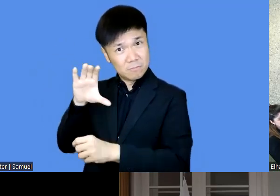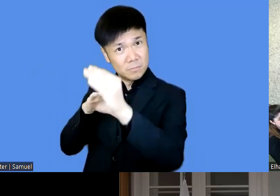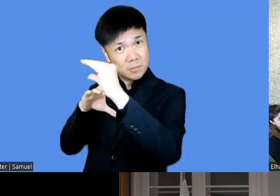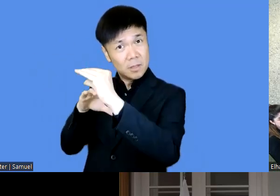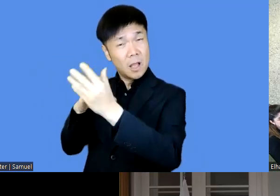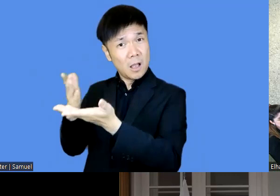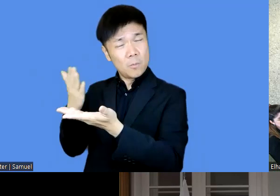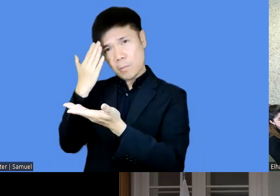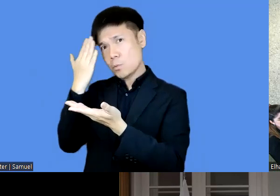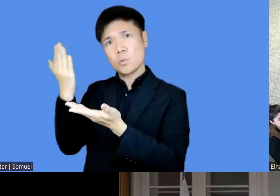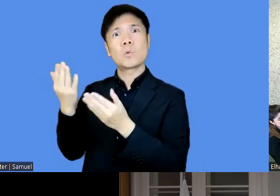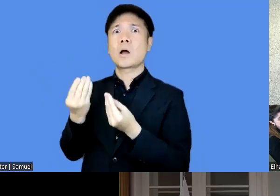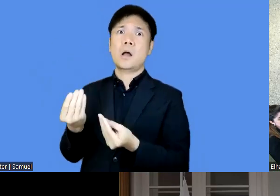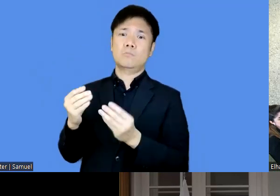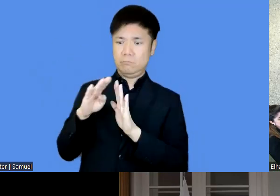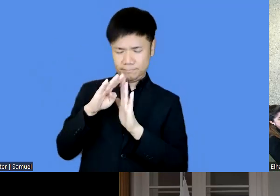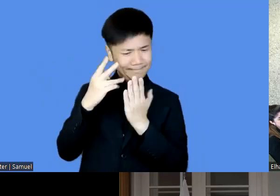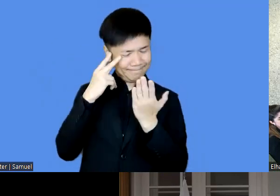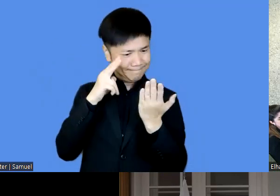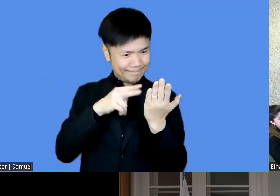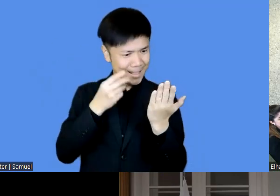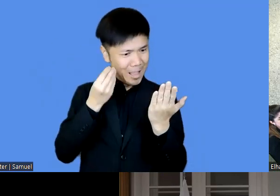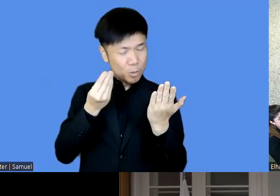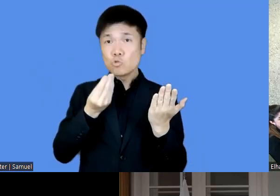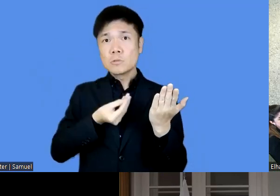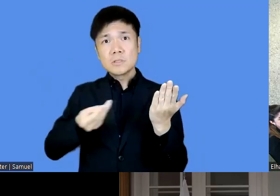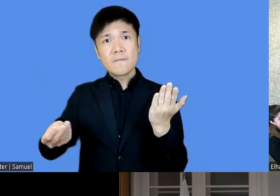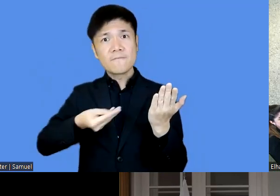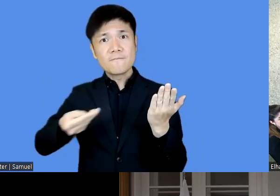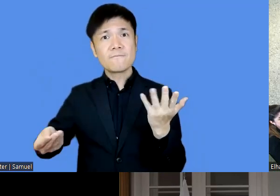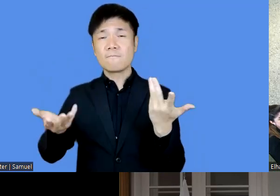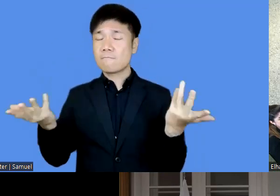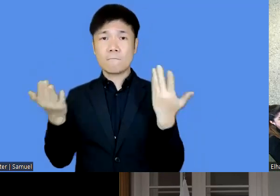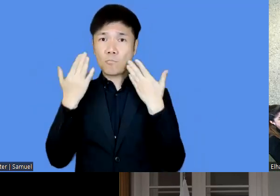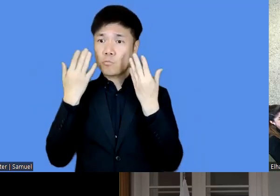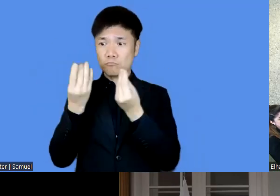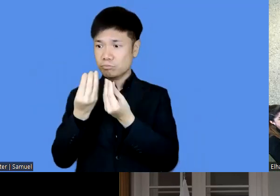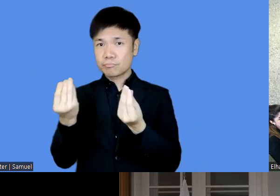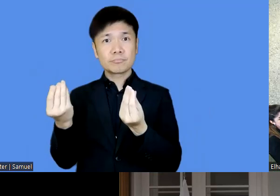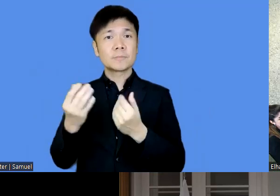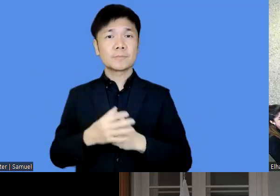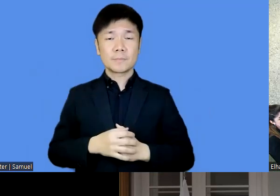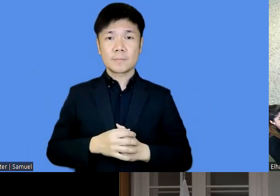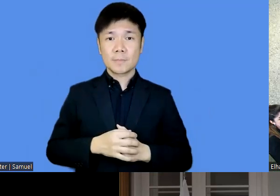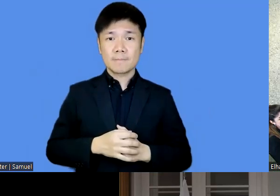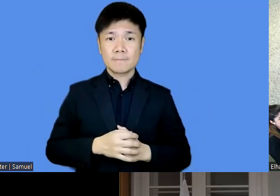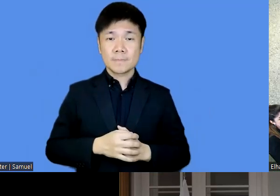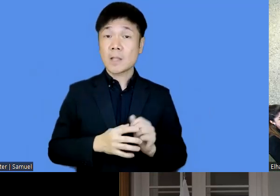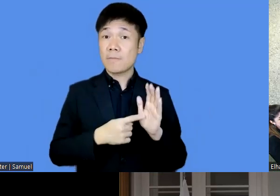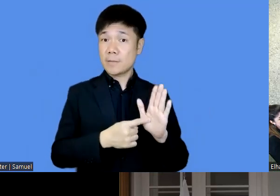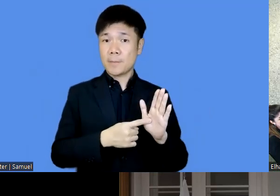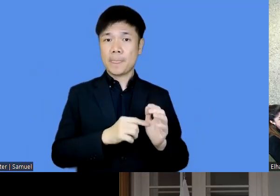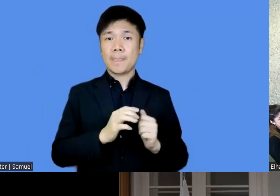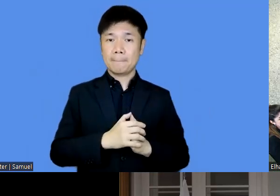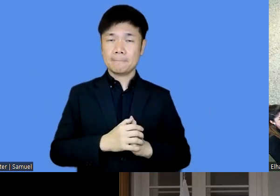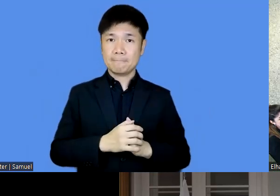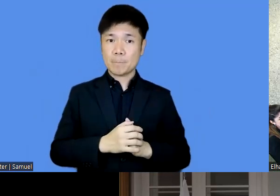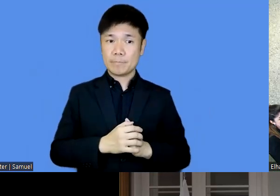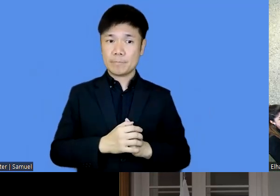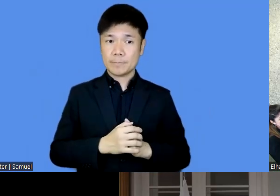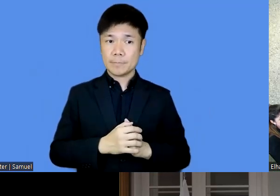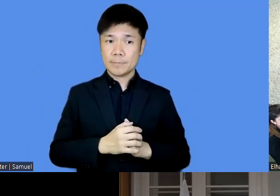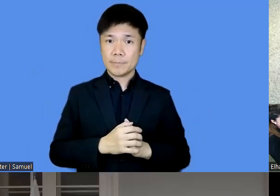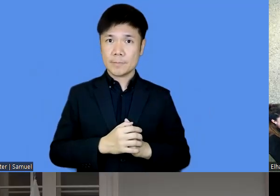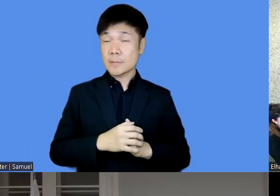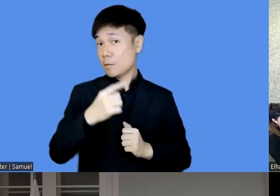principles, and I'm aware that they looked at the specific issue, but I haven't seen